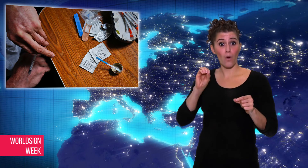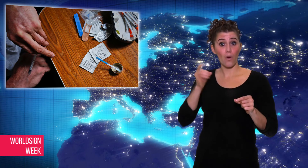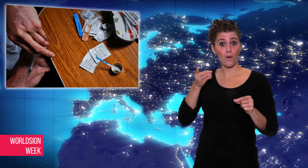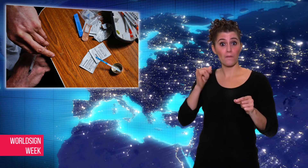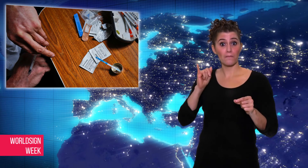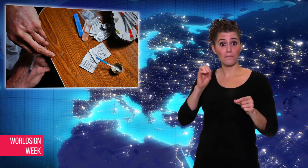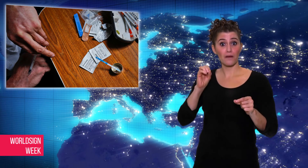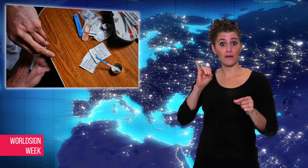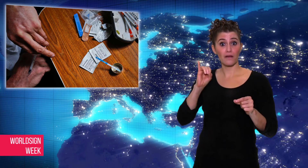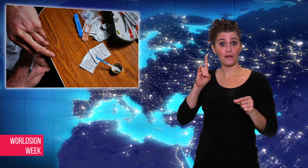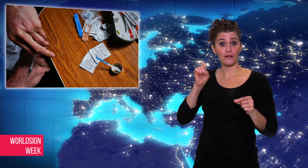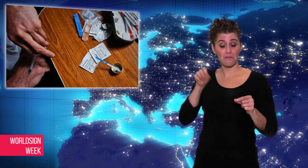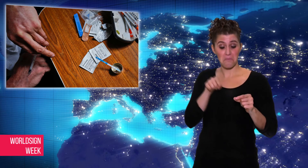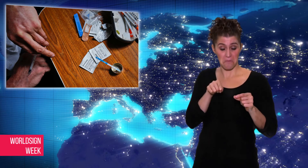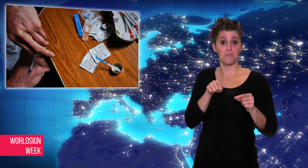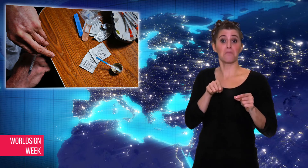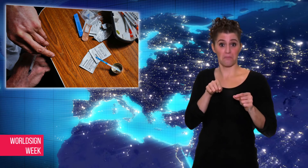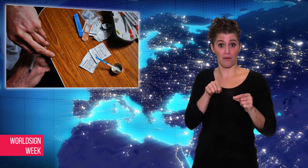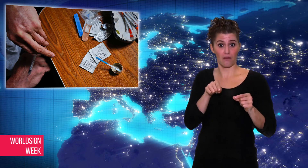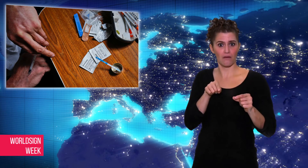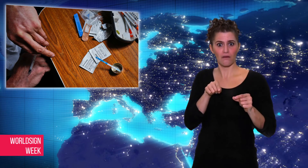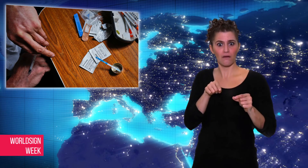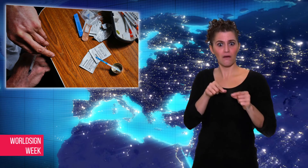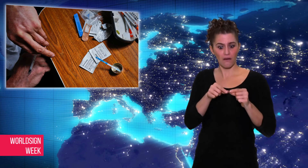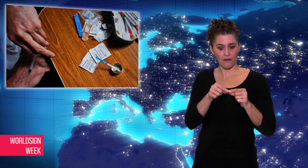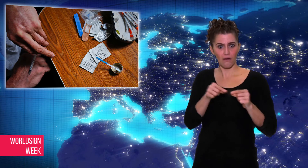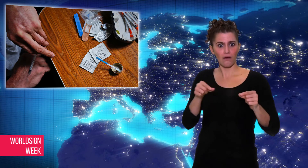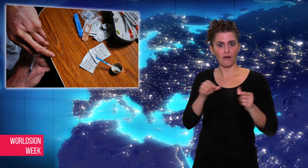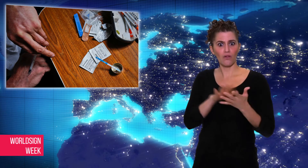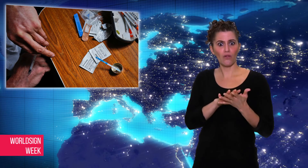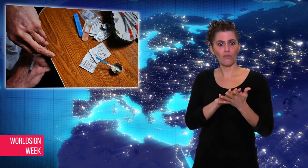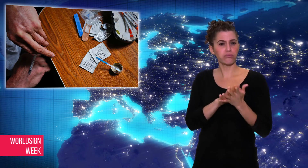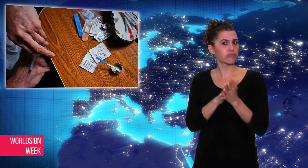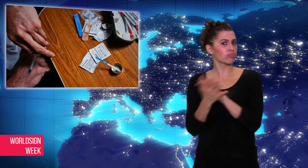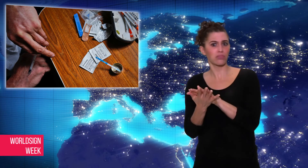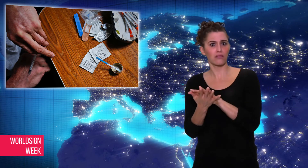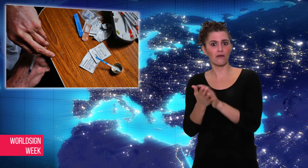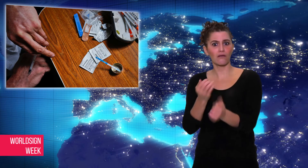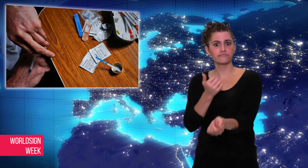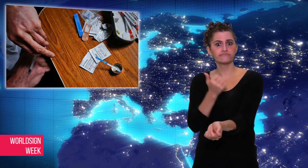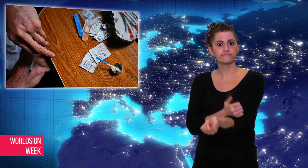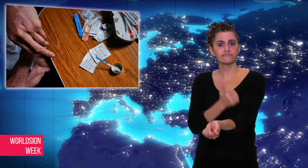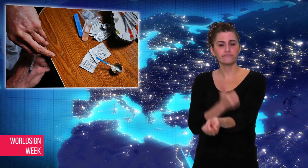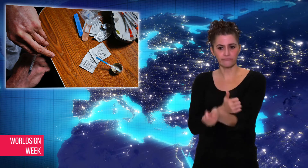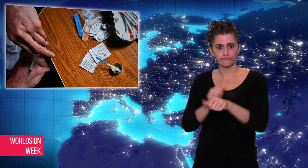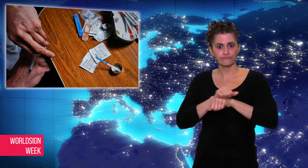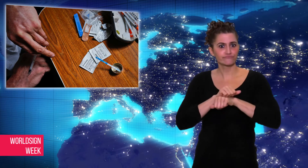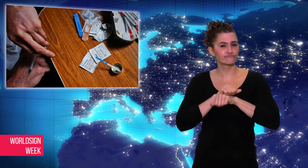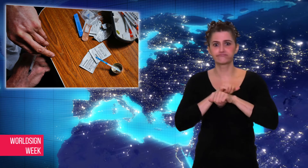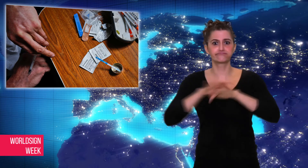is a painkiller prescribed by doctors